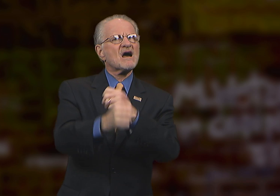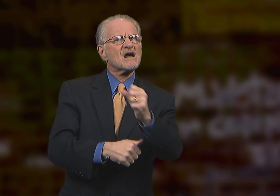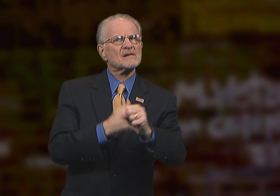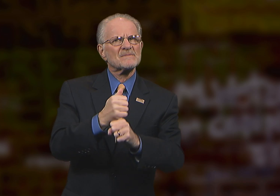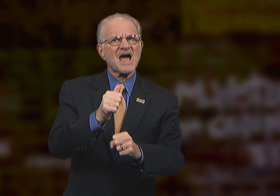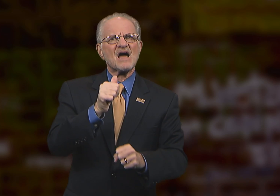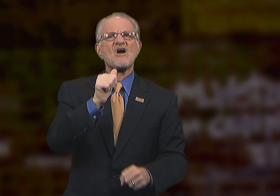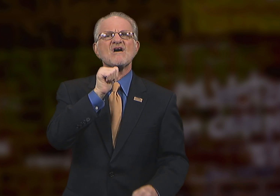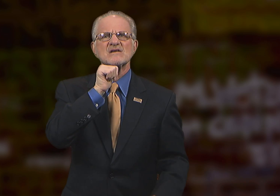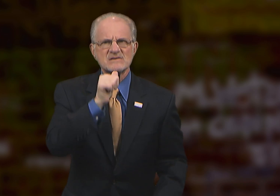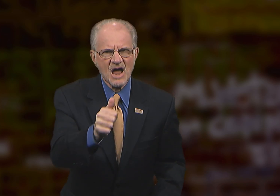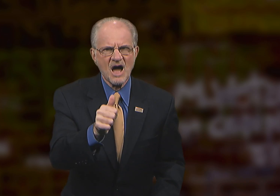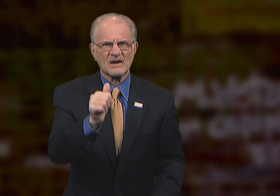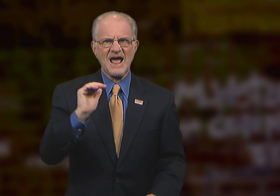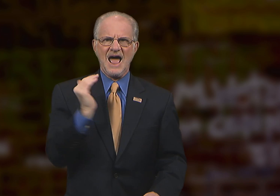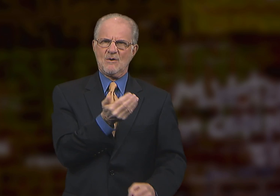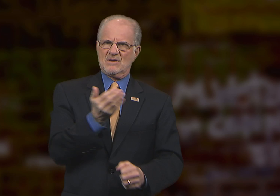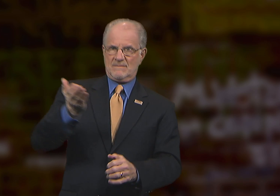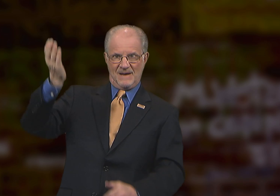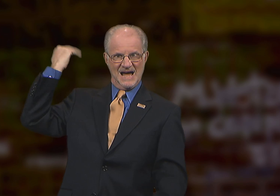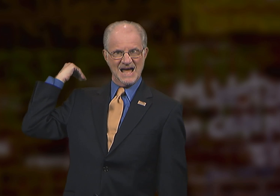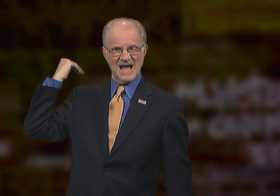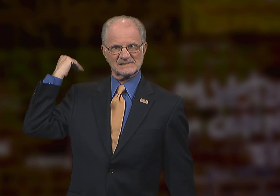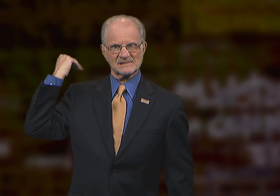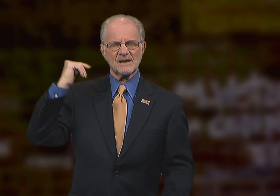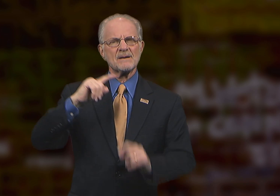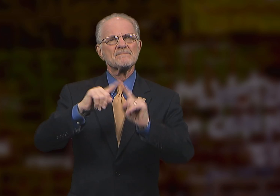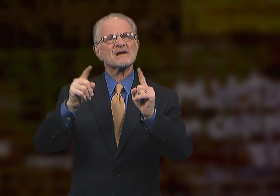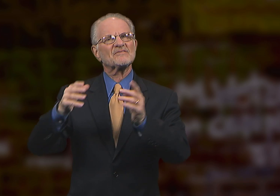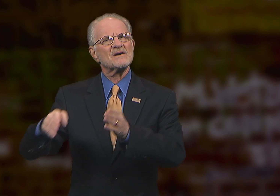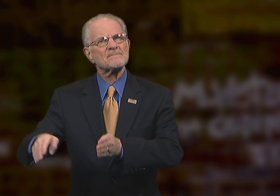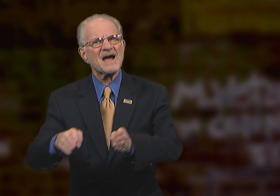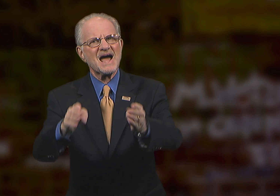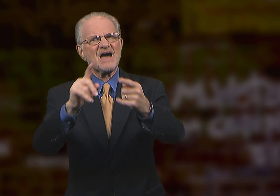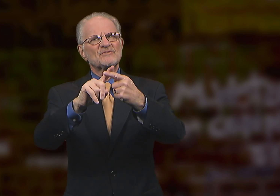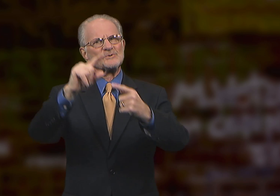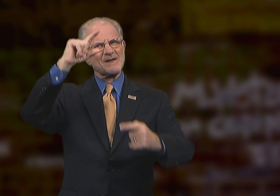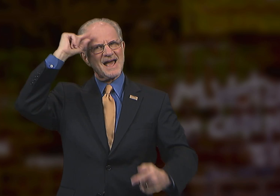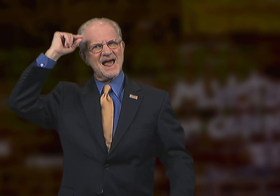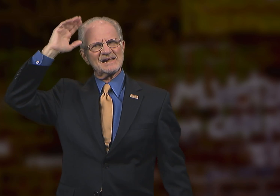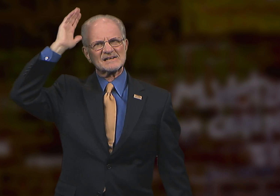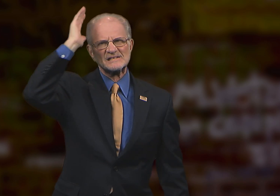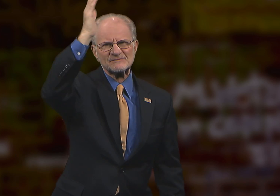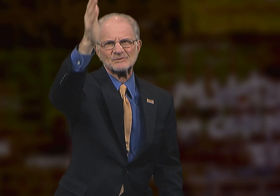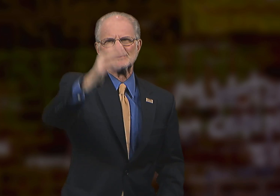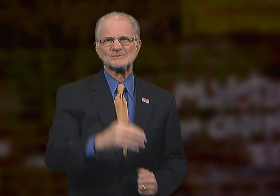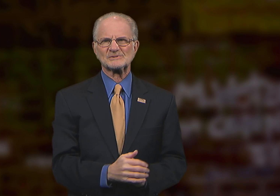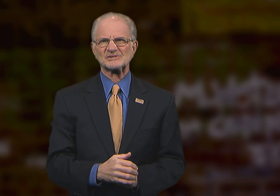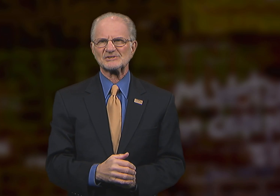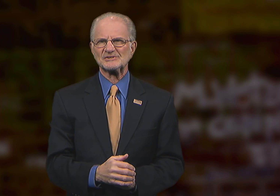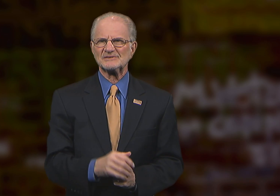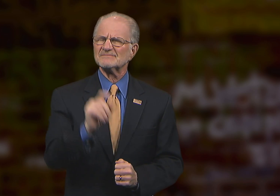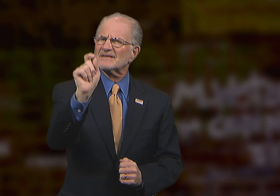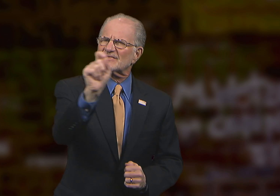Alumni are not our past, but the path to Gallaudet's future.